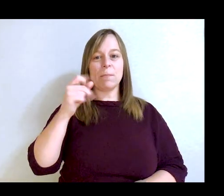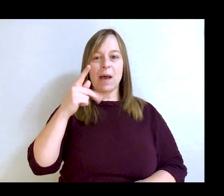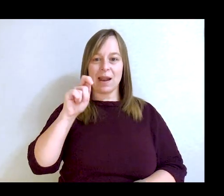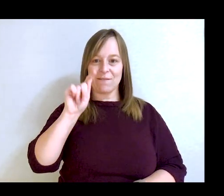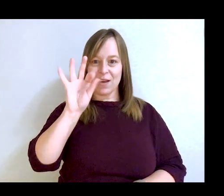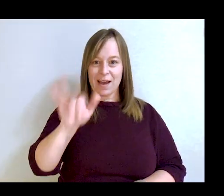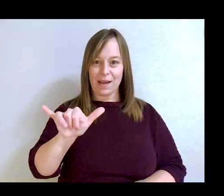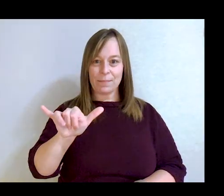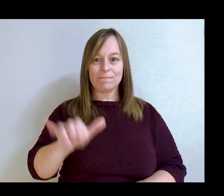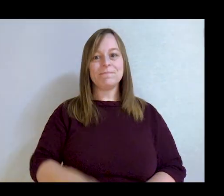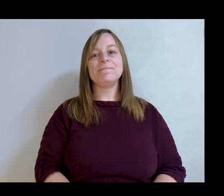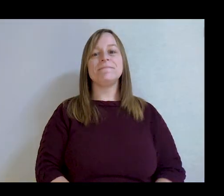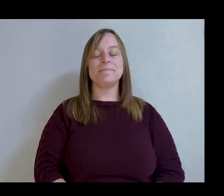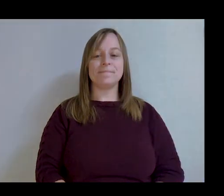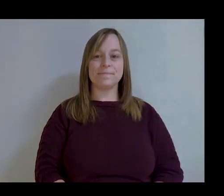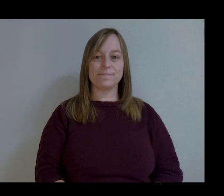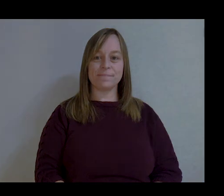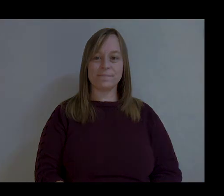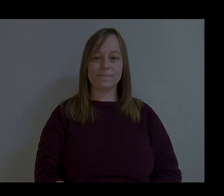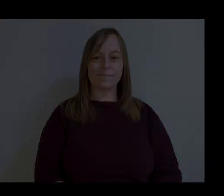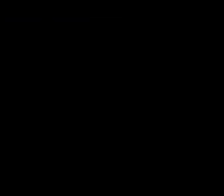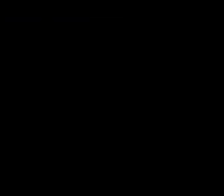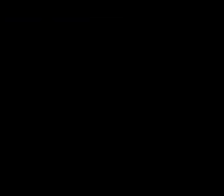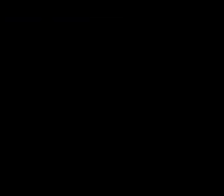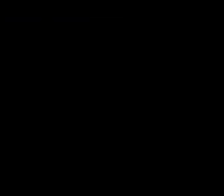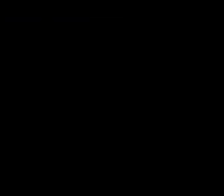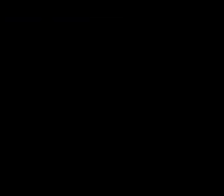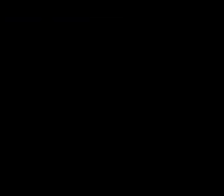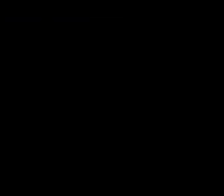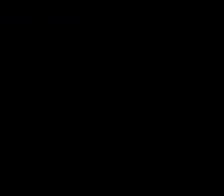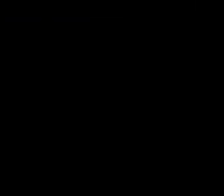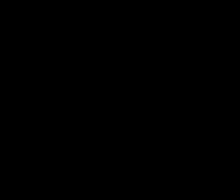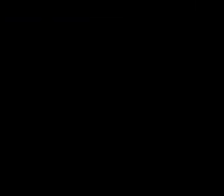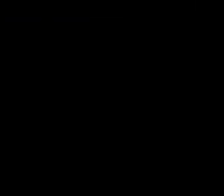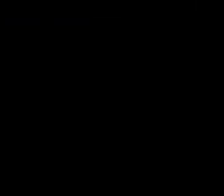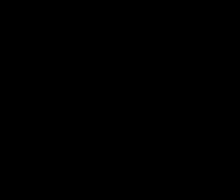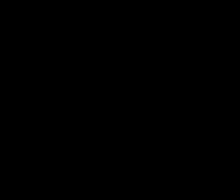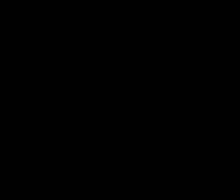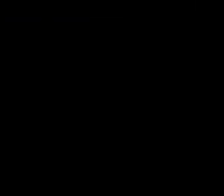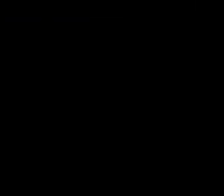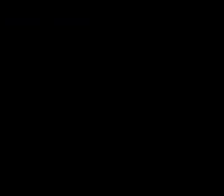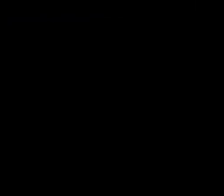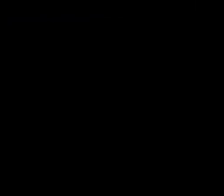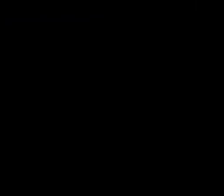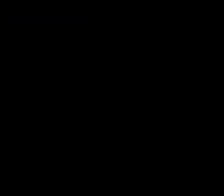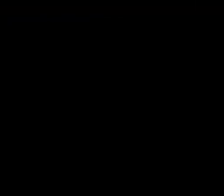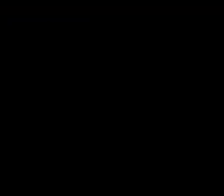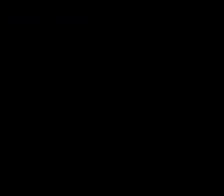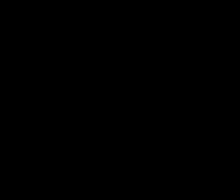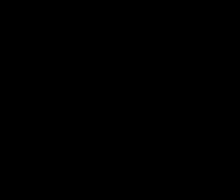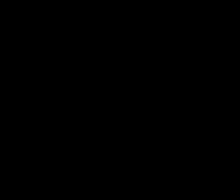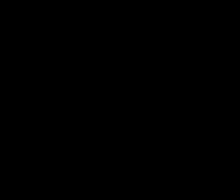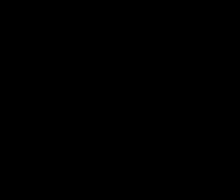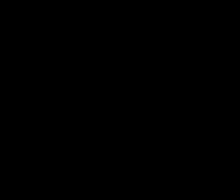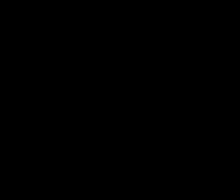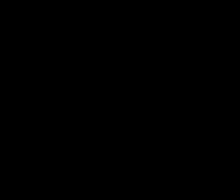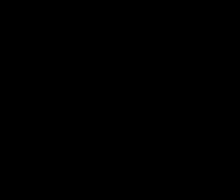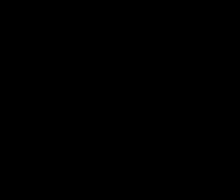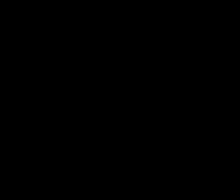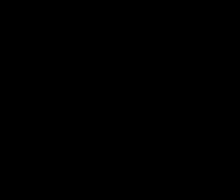Upbeat music fades out